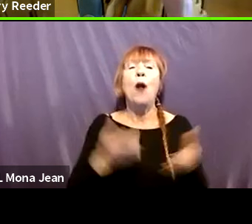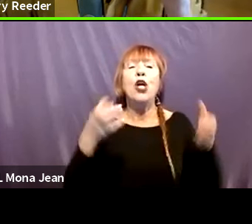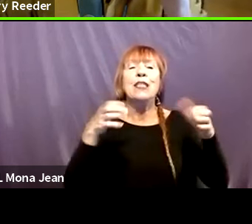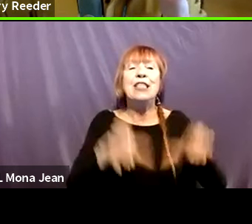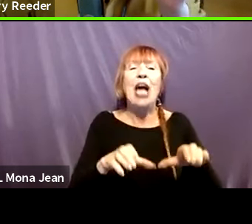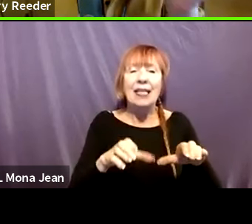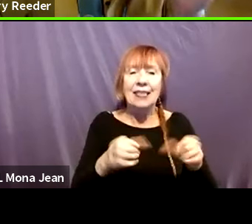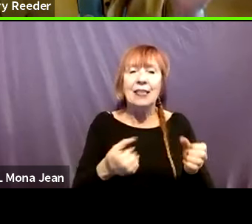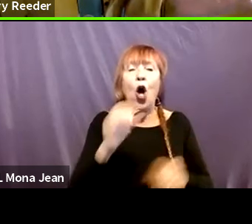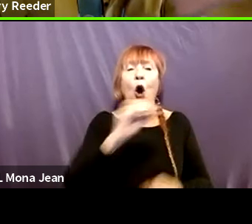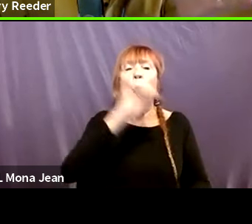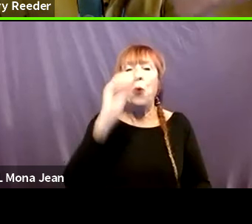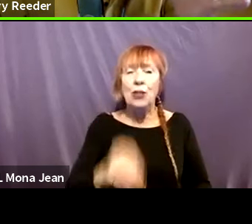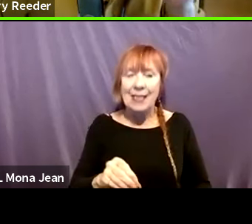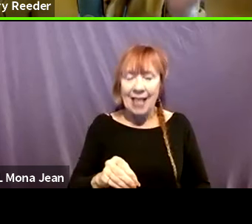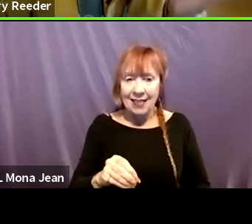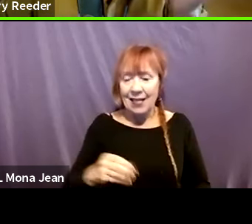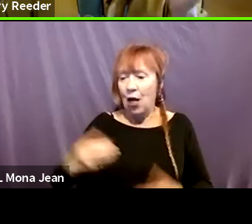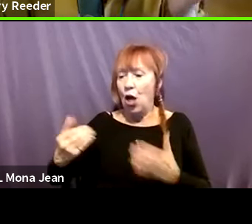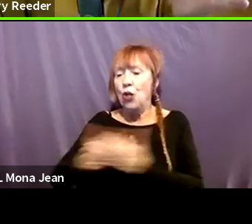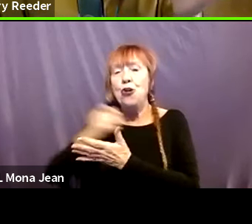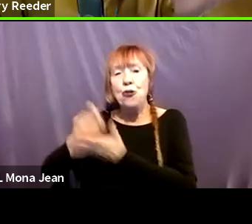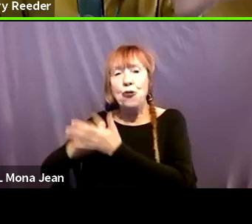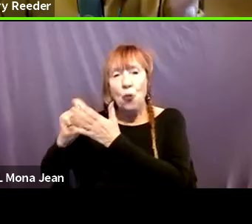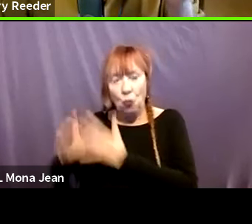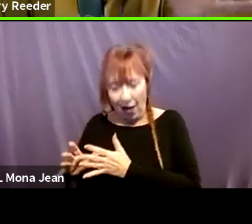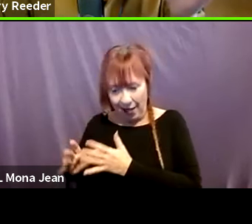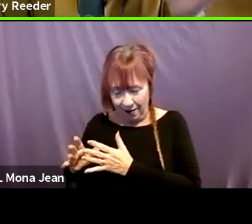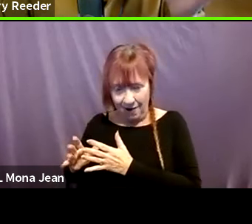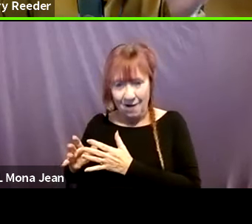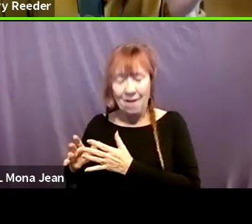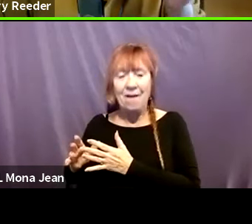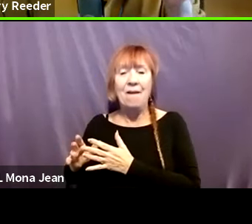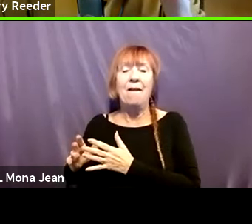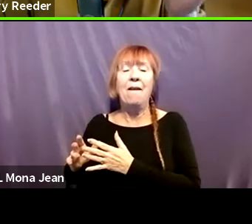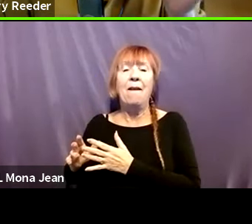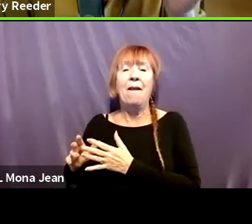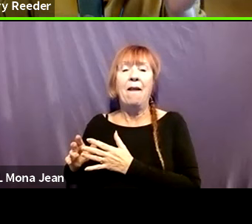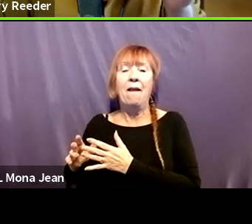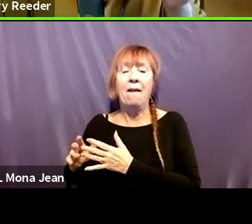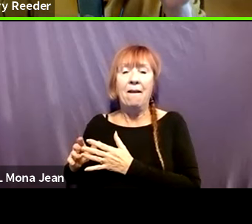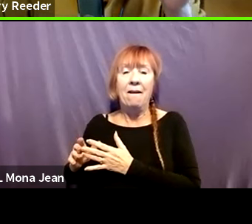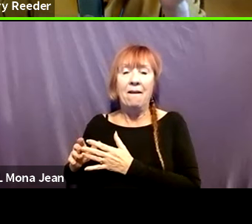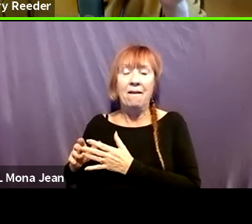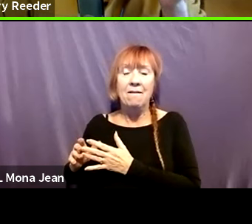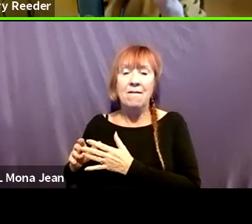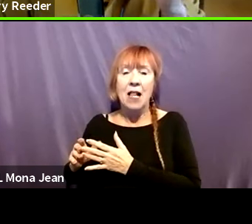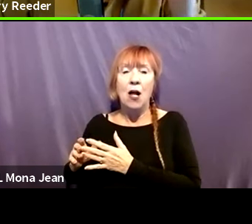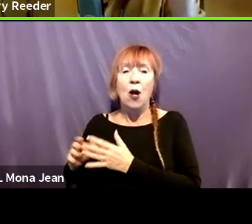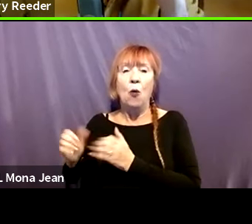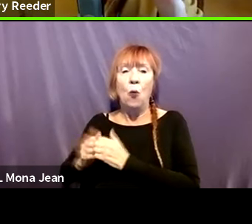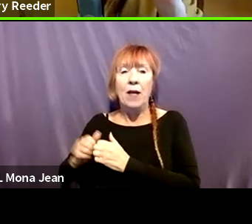who has a television pilot or a series to pitch, what are the odds of that getting made?